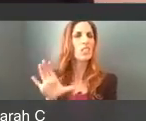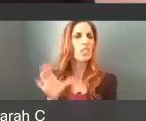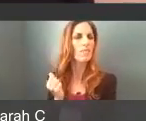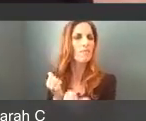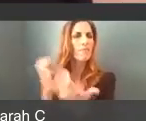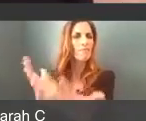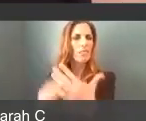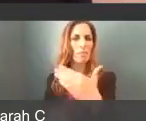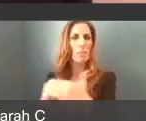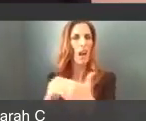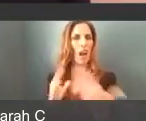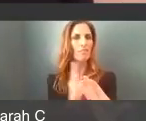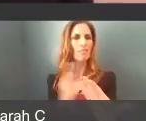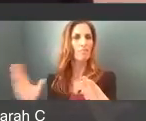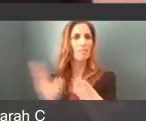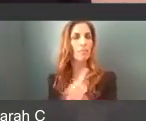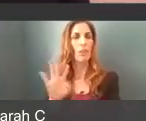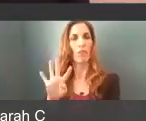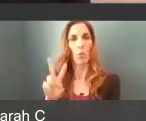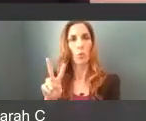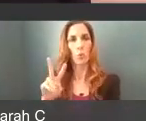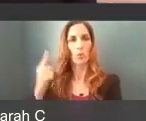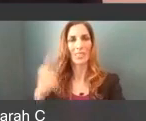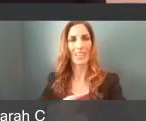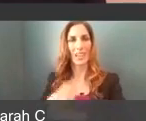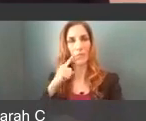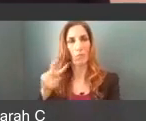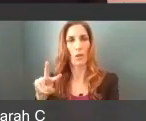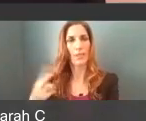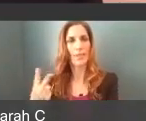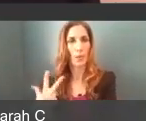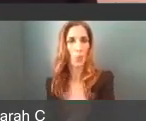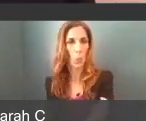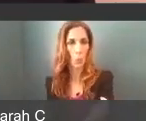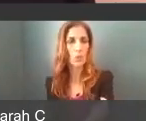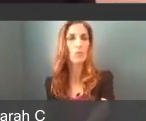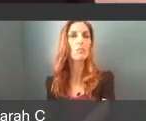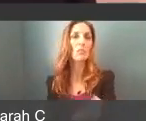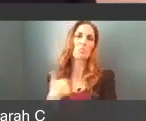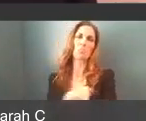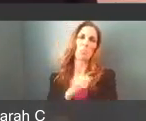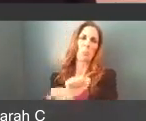of 42 days. We are working closely with the Pennsylvania Department of Health to make sure